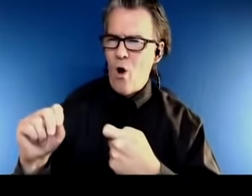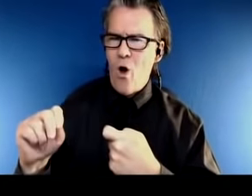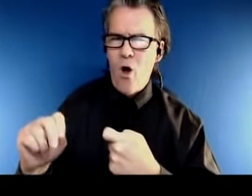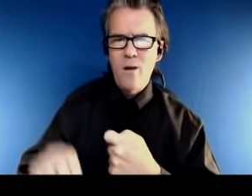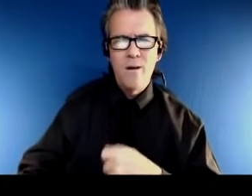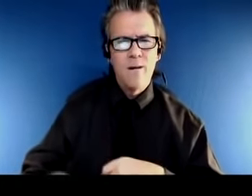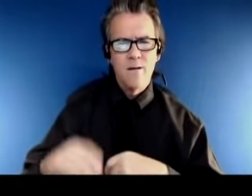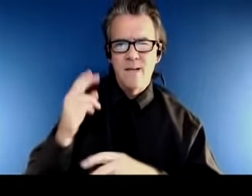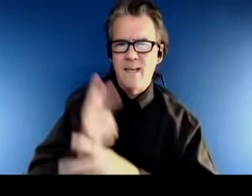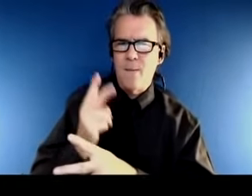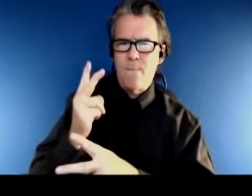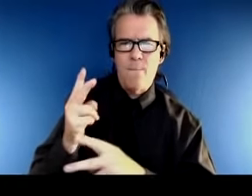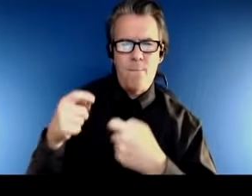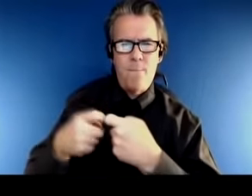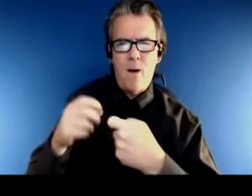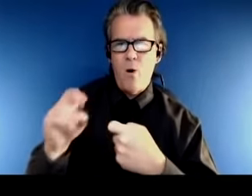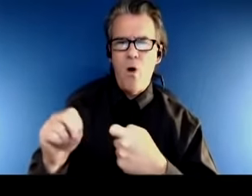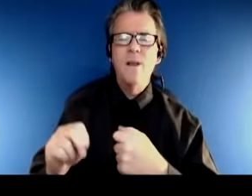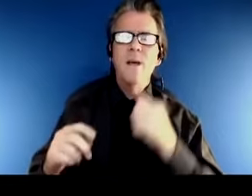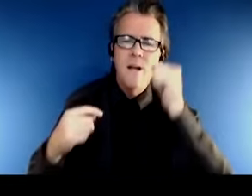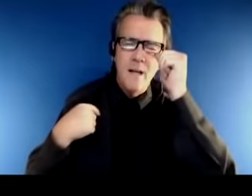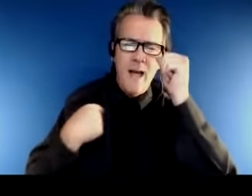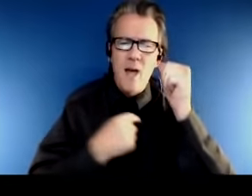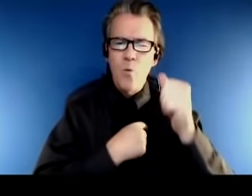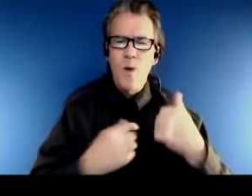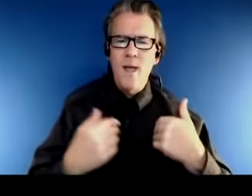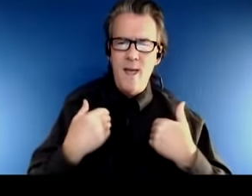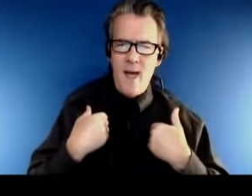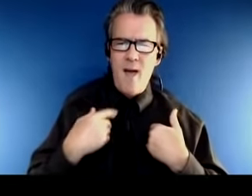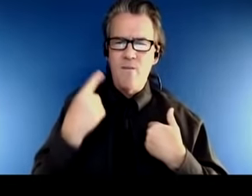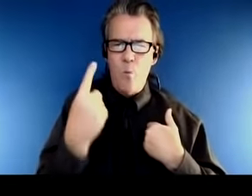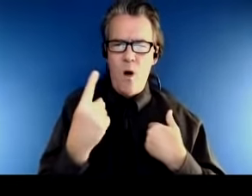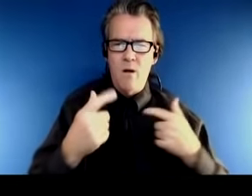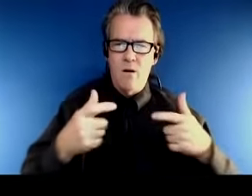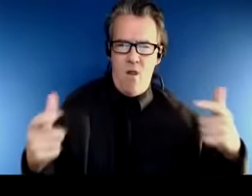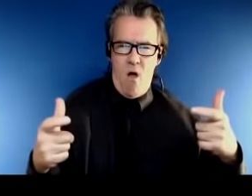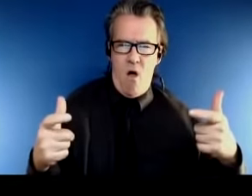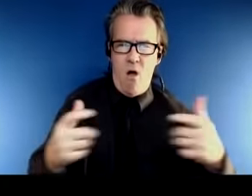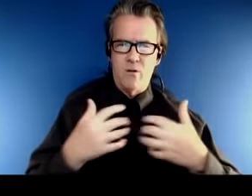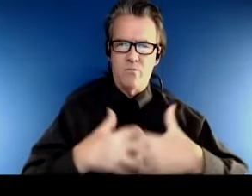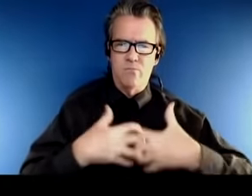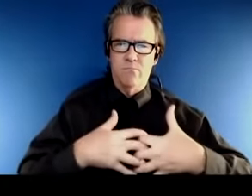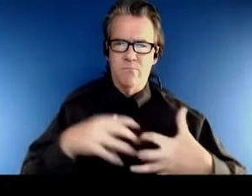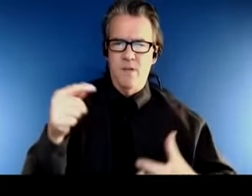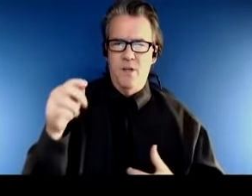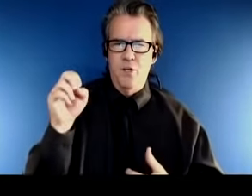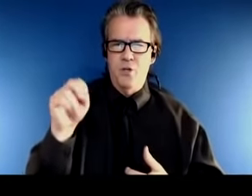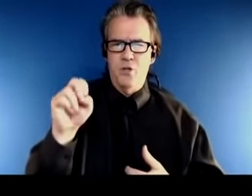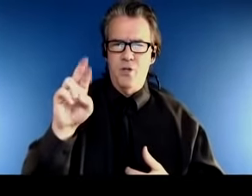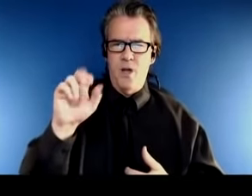We have employees and family members that are going through this as well. It's tough. We understand that.